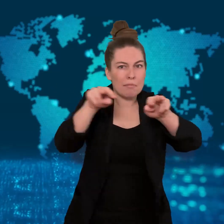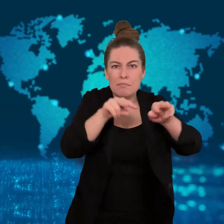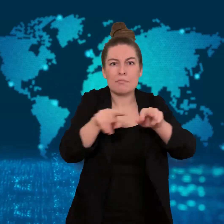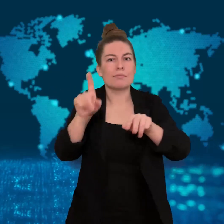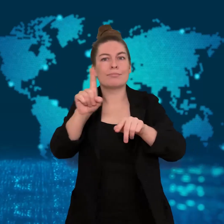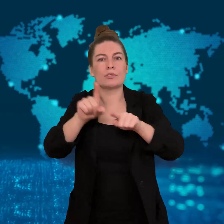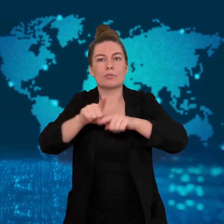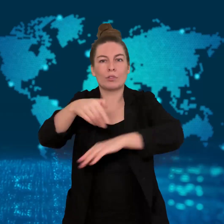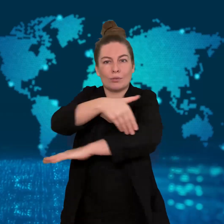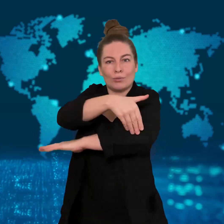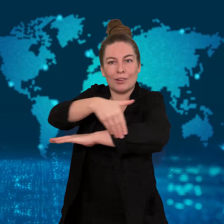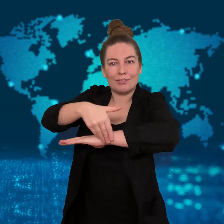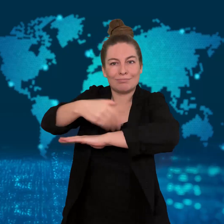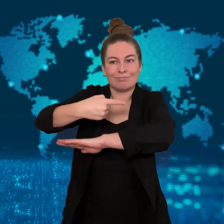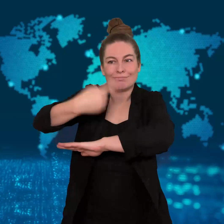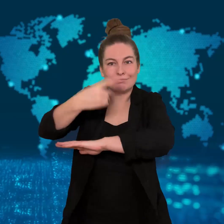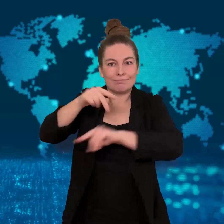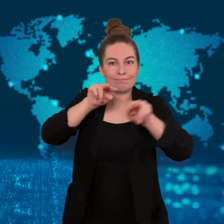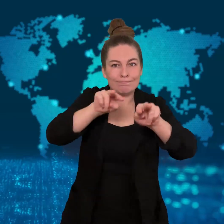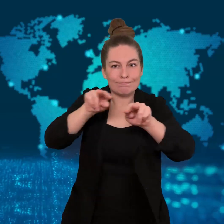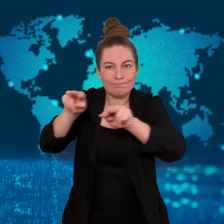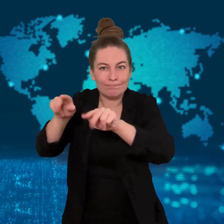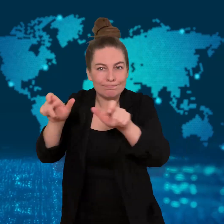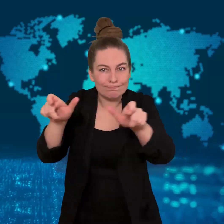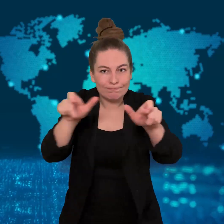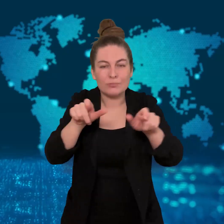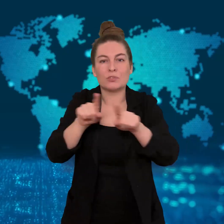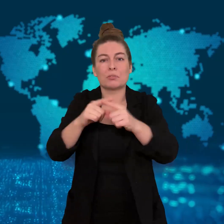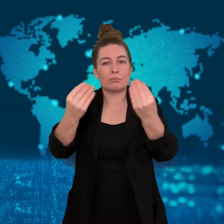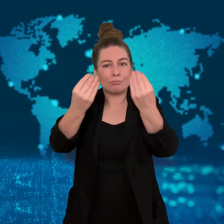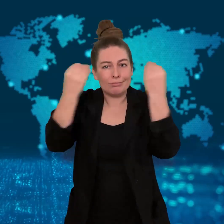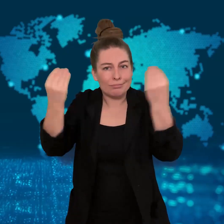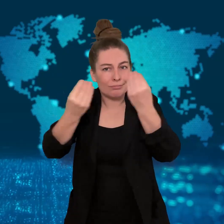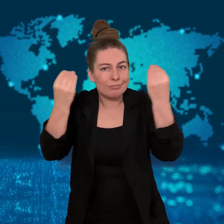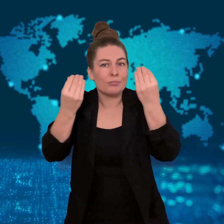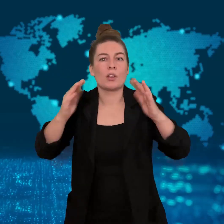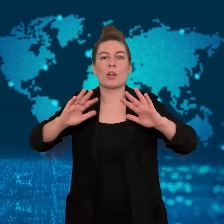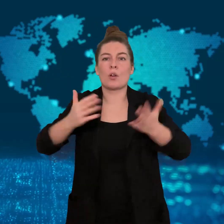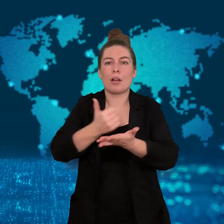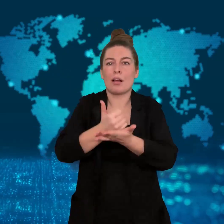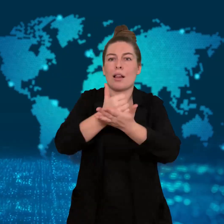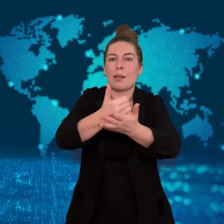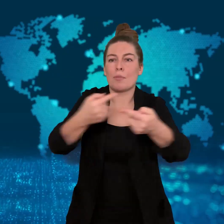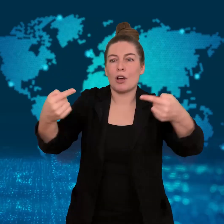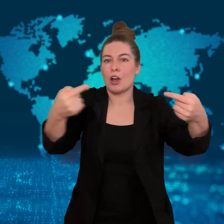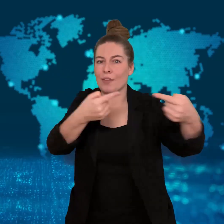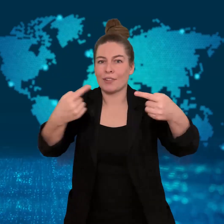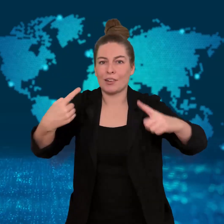or helping in conflict zones, as well as many other tasks.